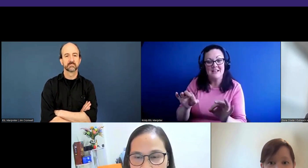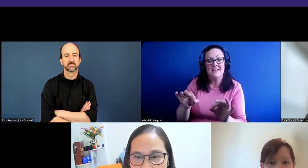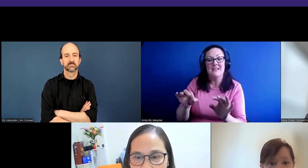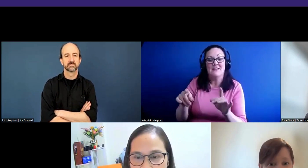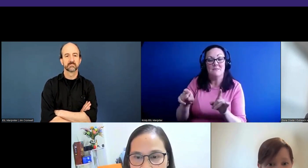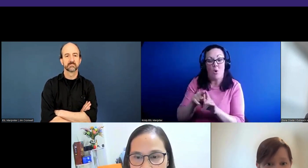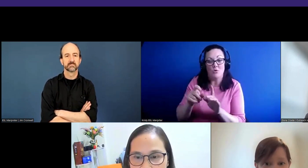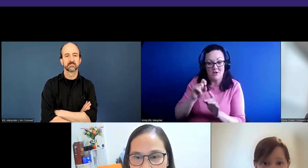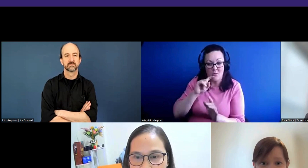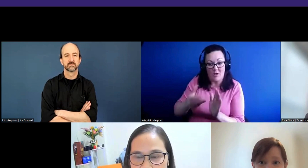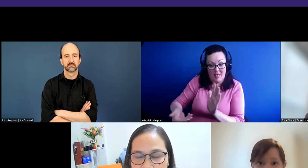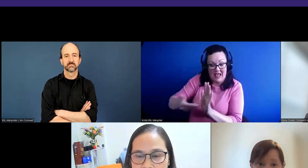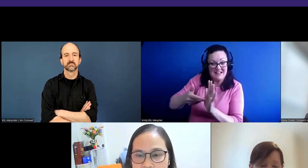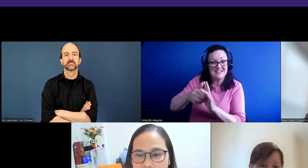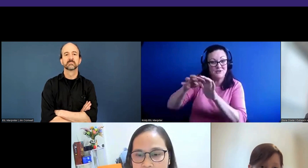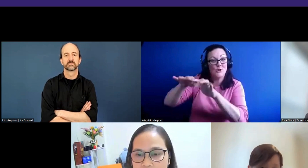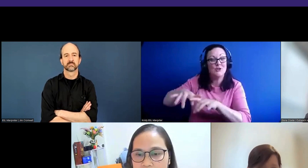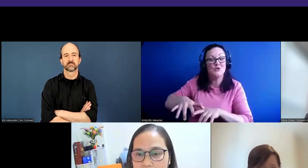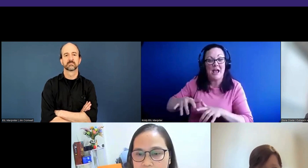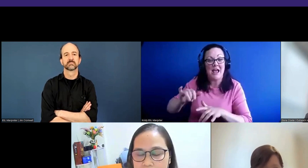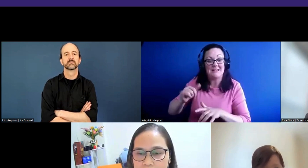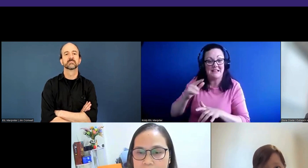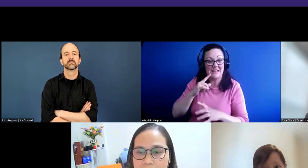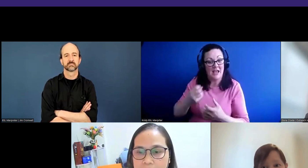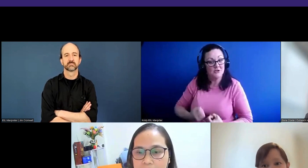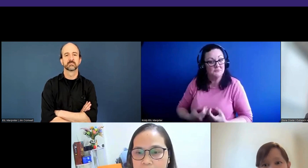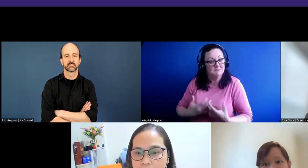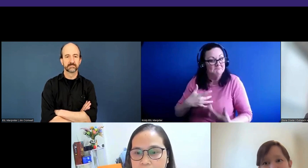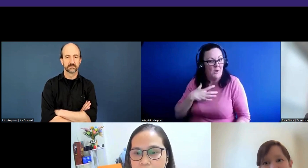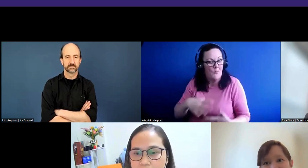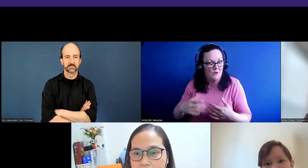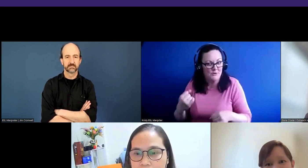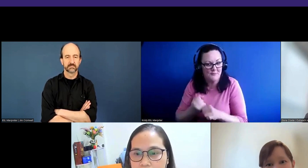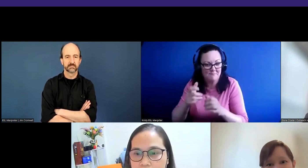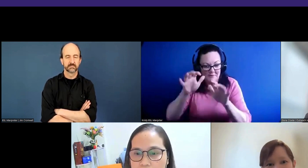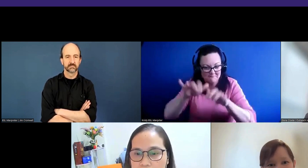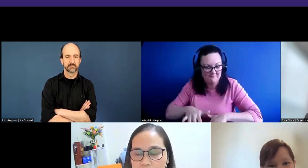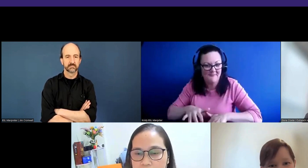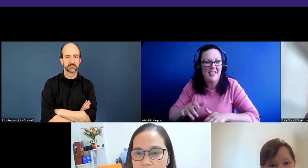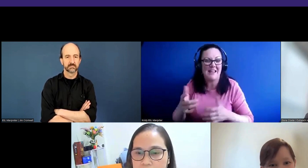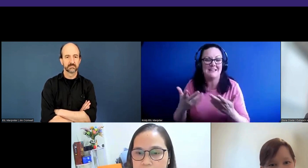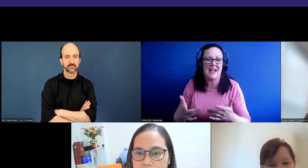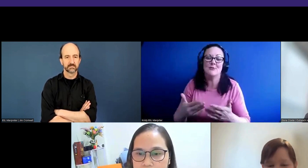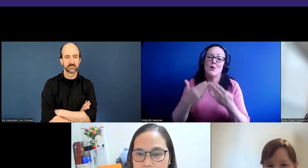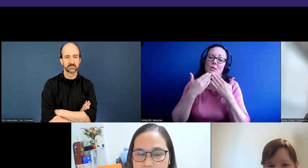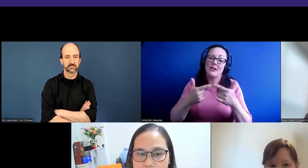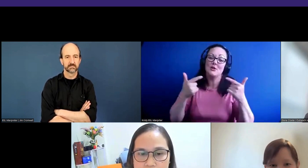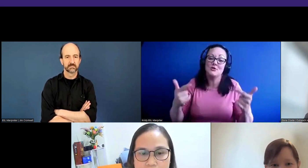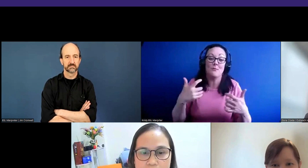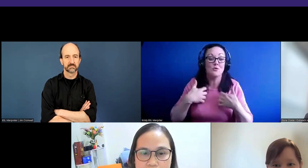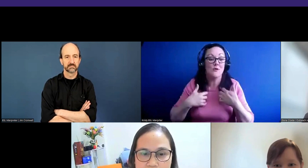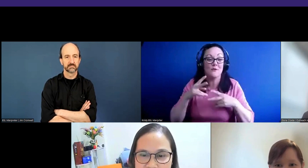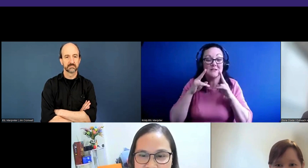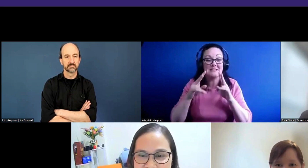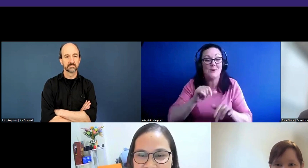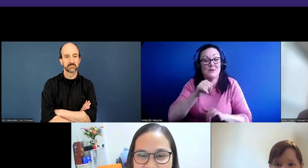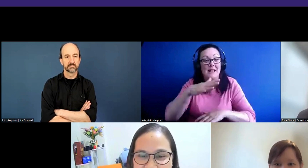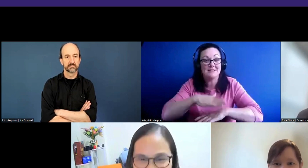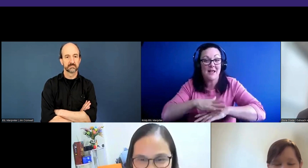chat in case anyone is inspired to do it now. Thank you so much and we look forward to seeing you next time.